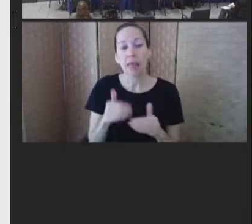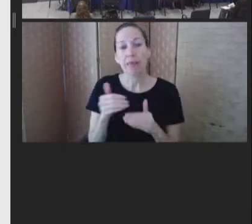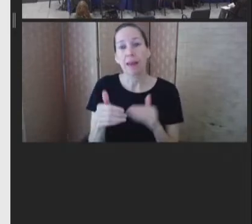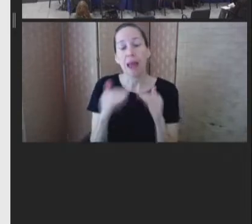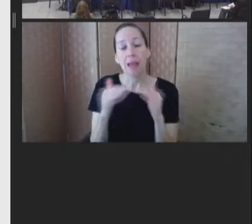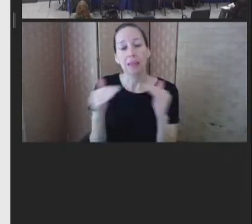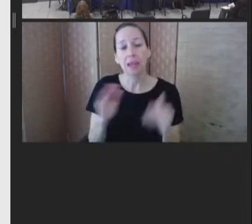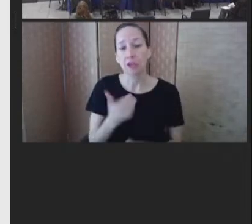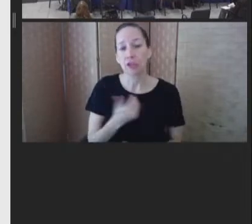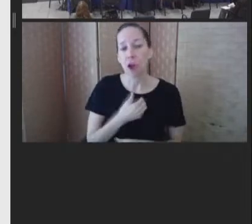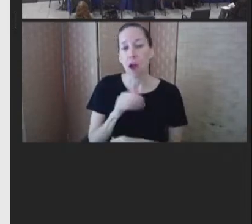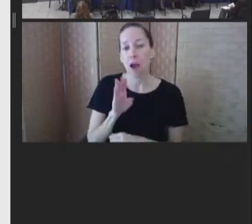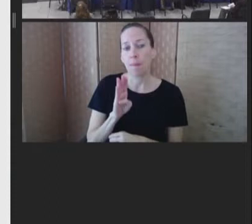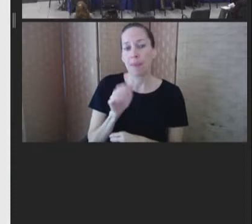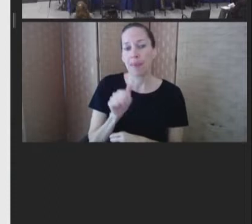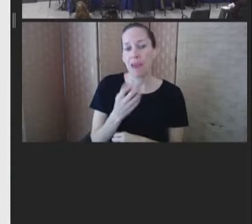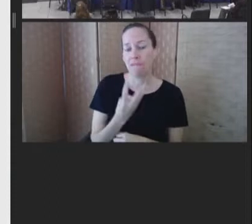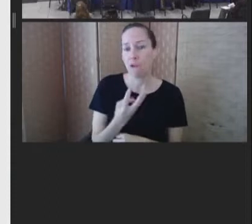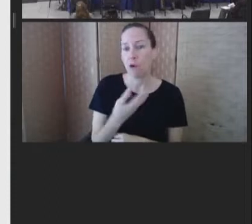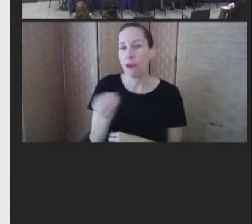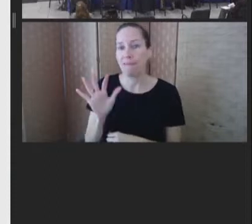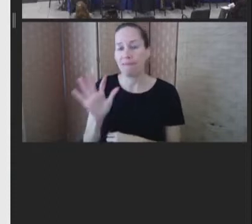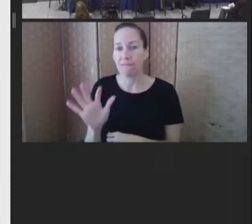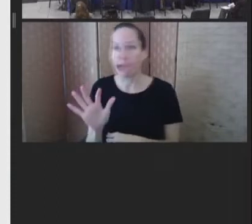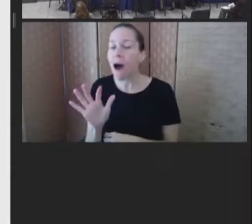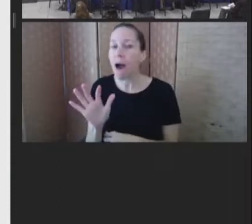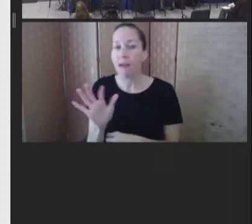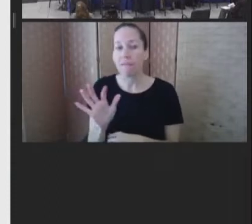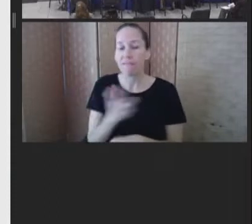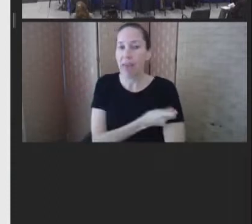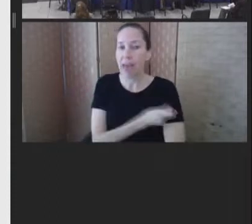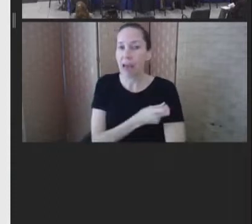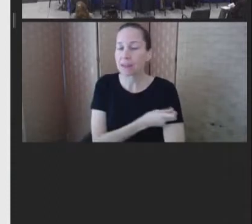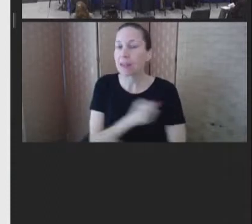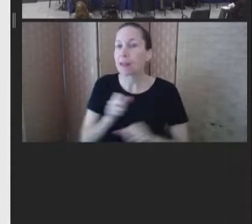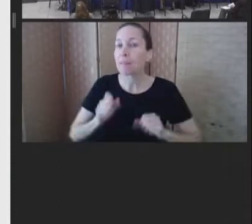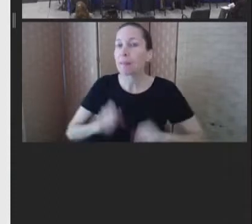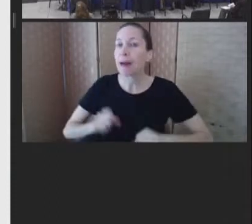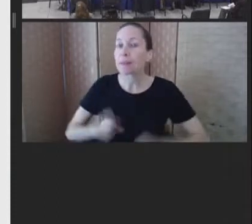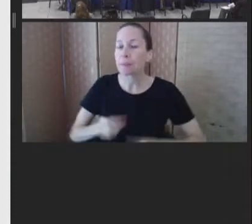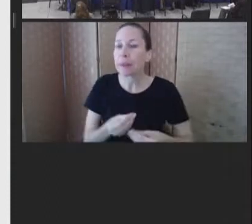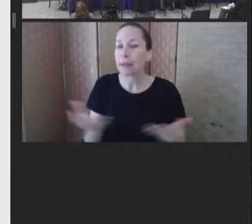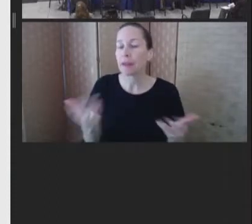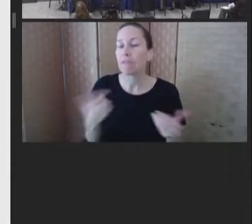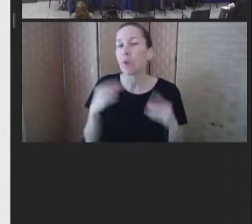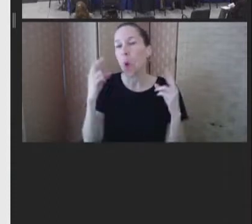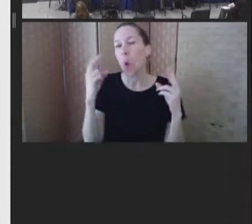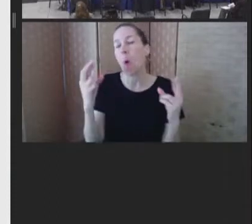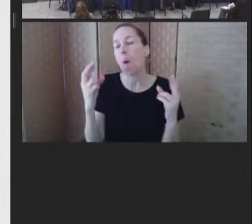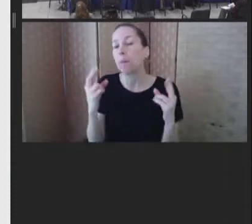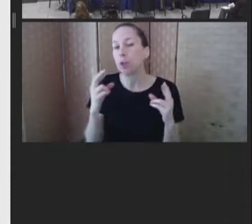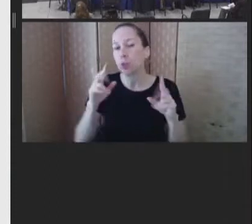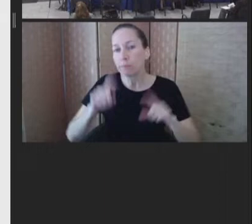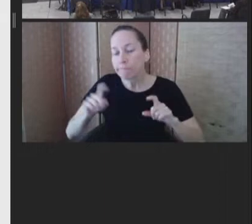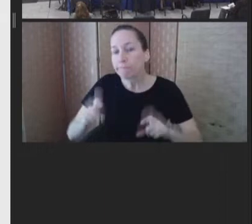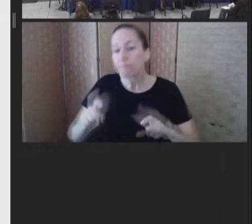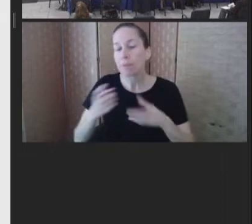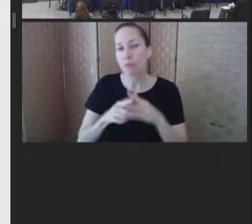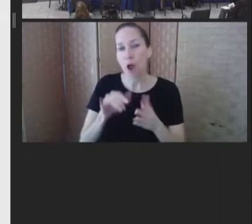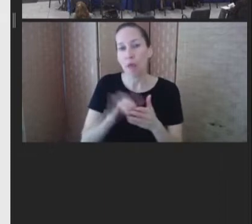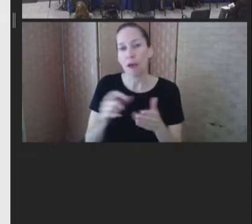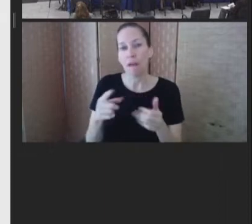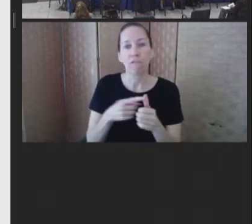test BA.4/BA.5 vaccine candidates, and we hope to start this the first week of October. Next slide.